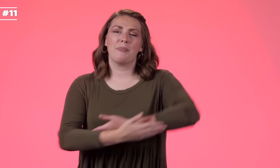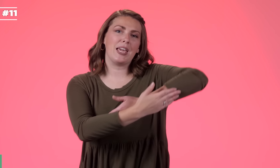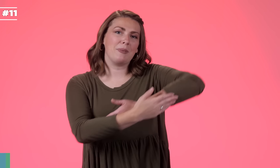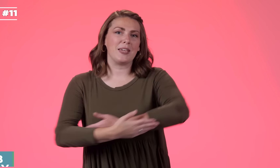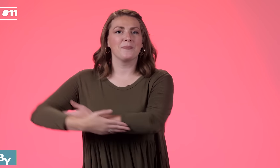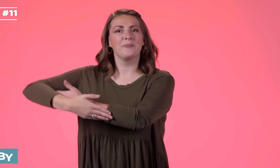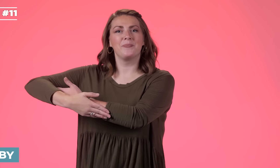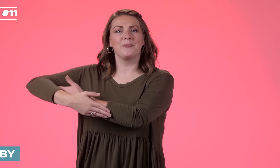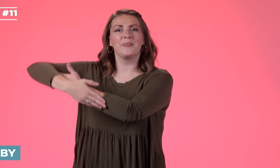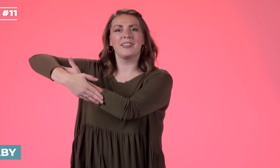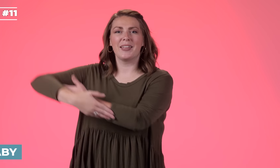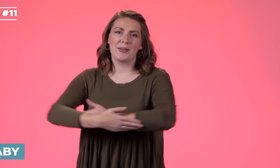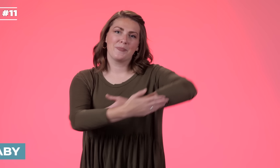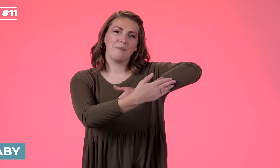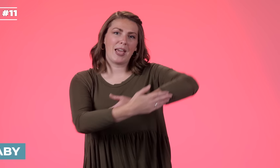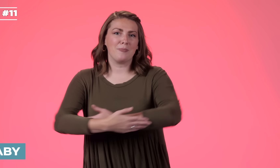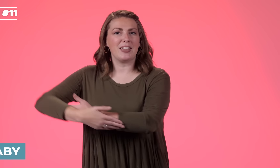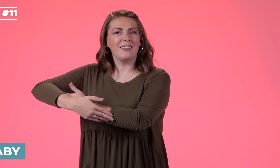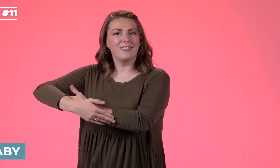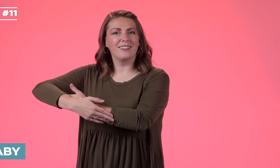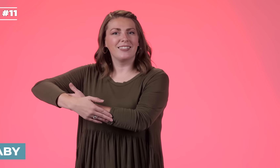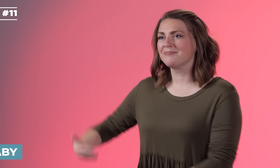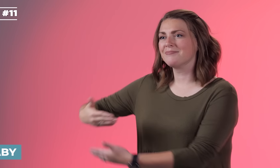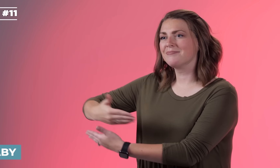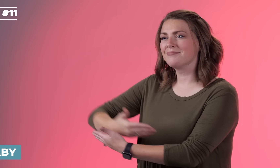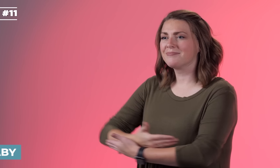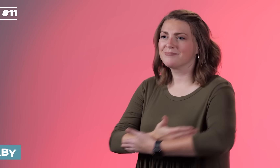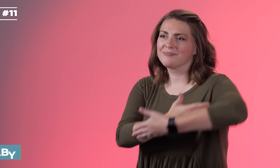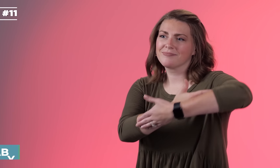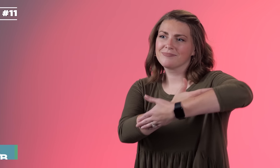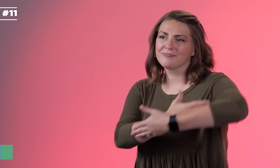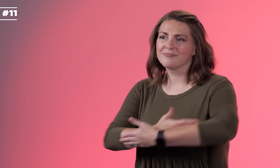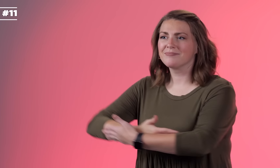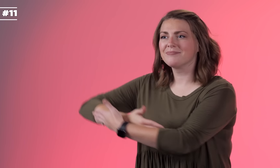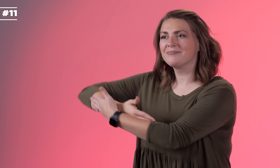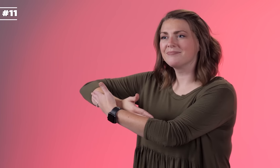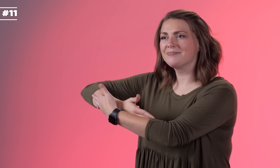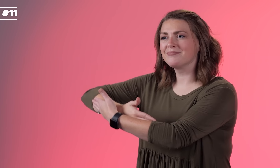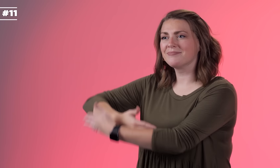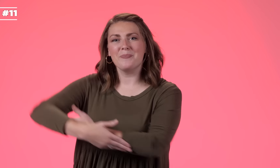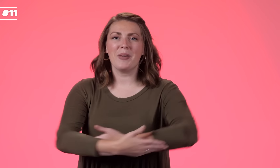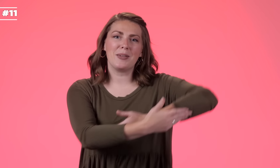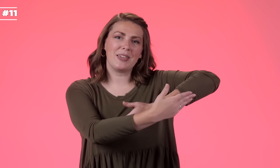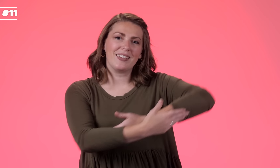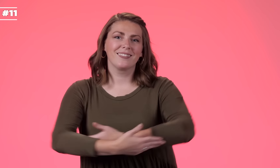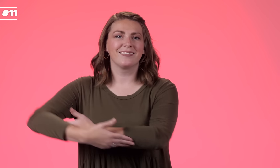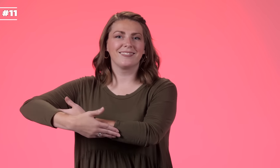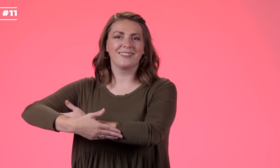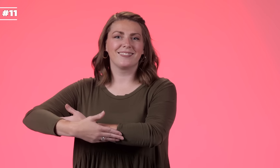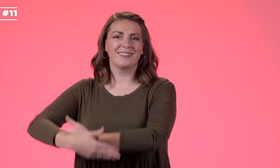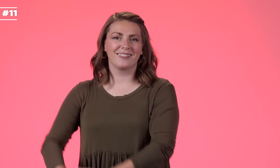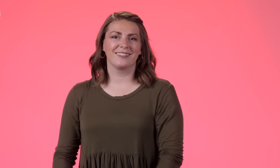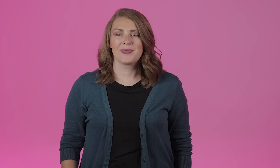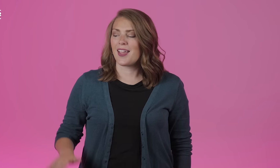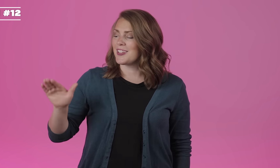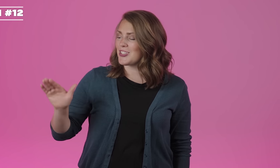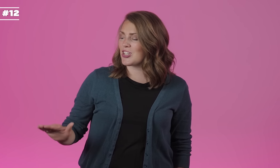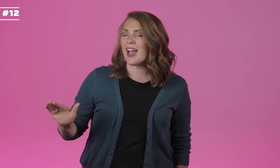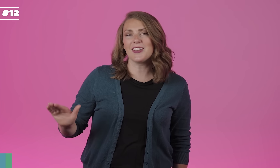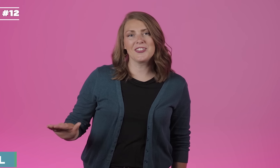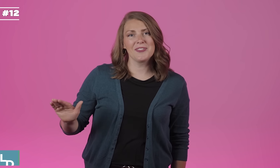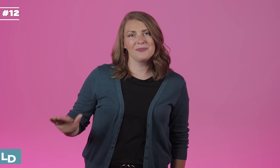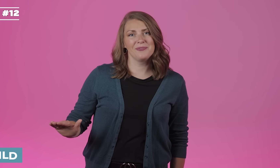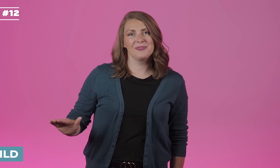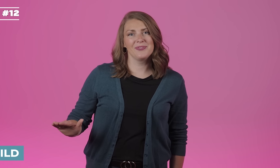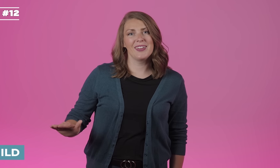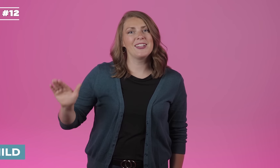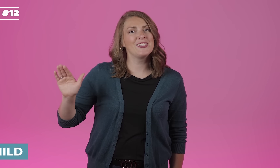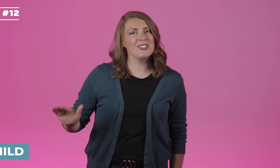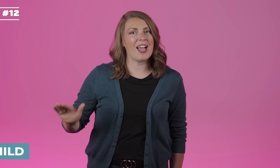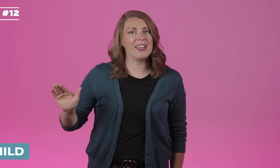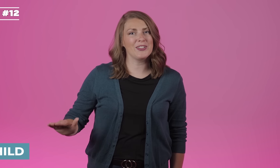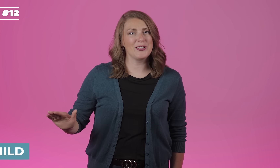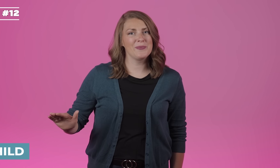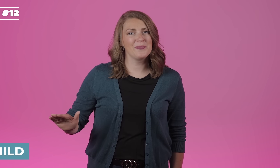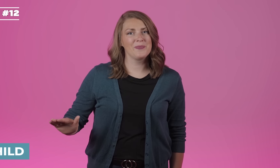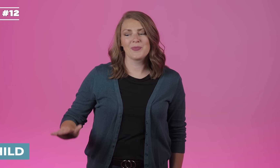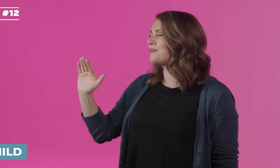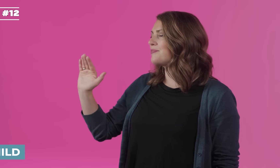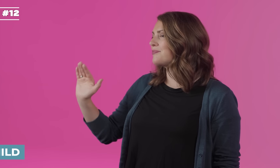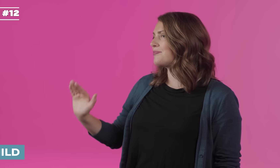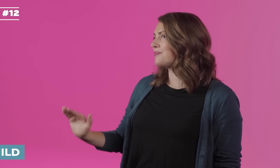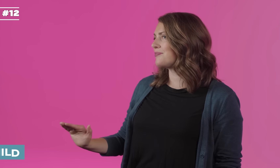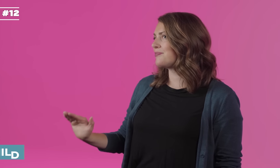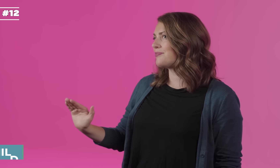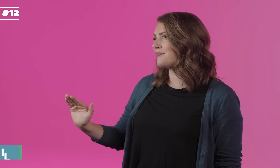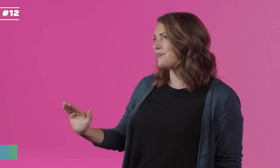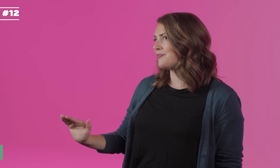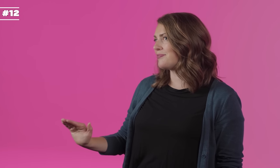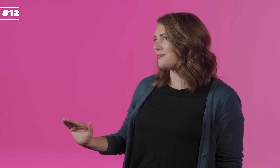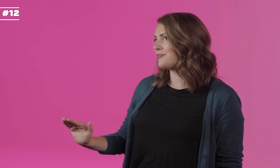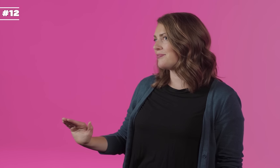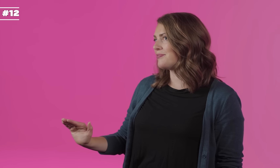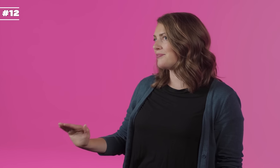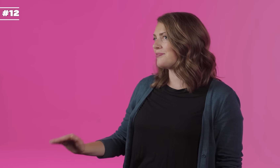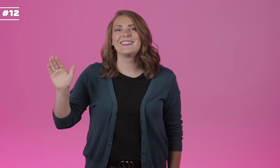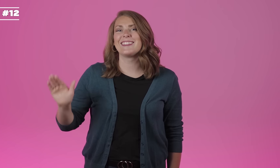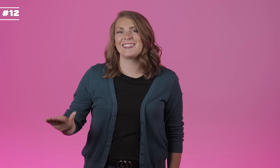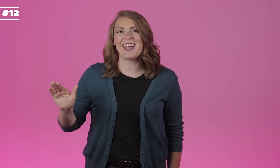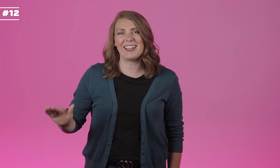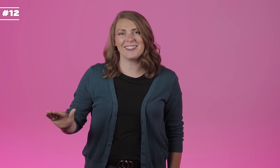'Baby, baby,' you're just rocking the baby 'baby.' 'Child, child,' you're patting the child on their head 'child.'